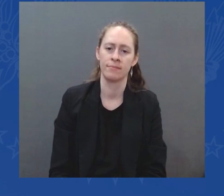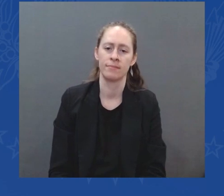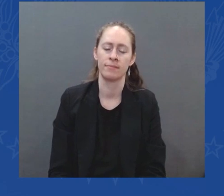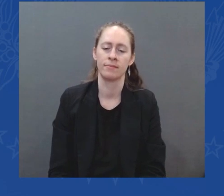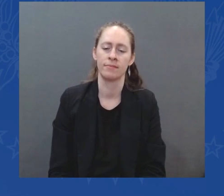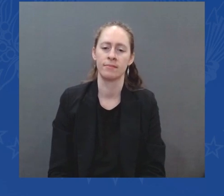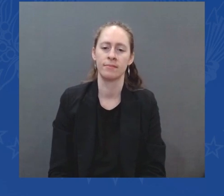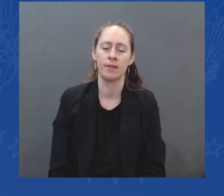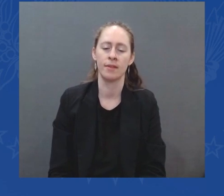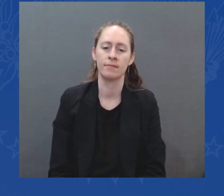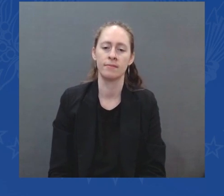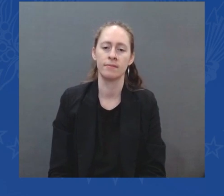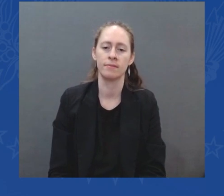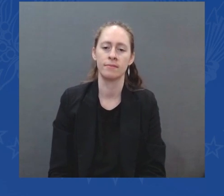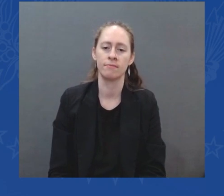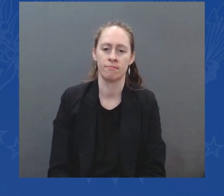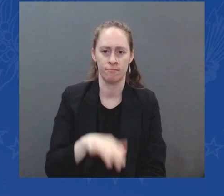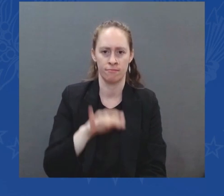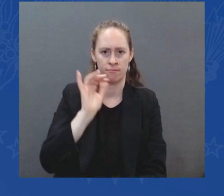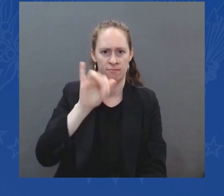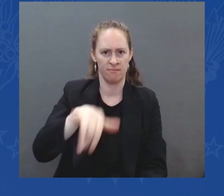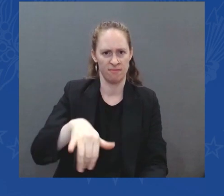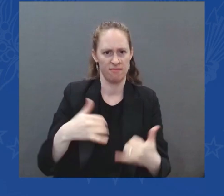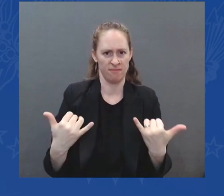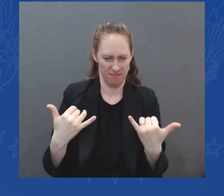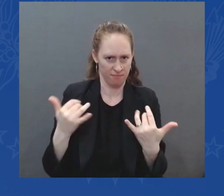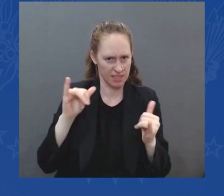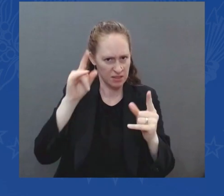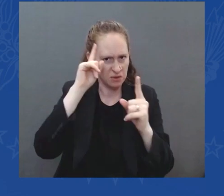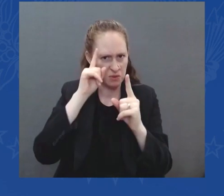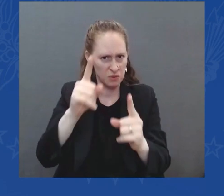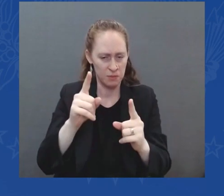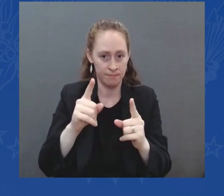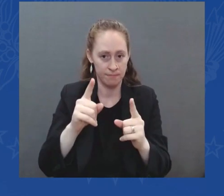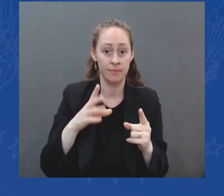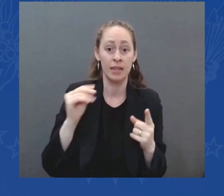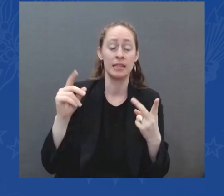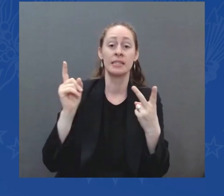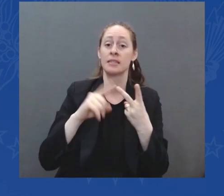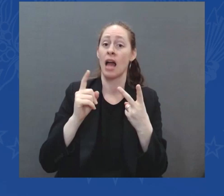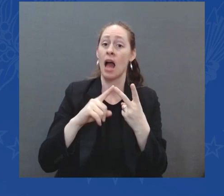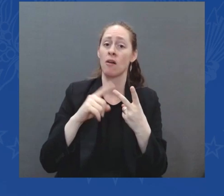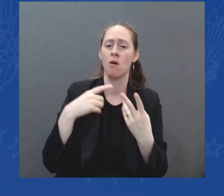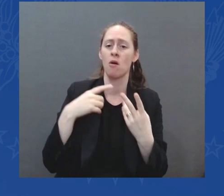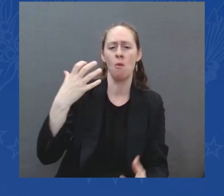real American energy independence in the long term so that we never have to deal with this problem again.